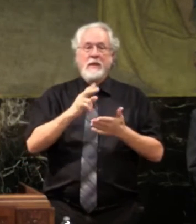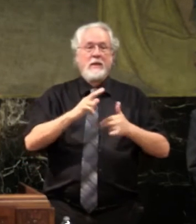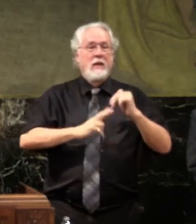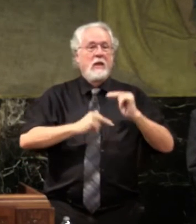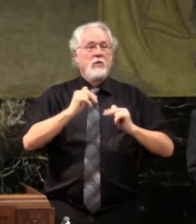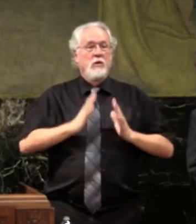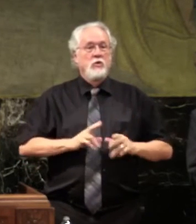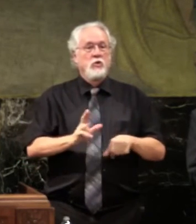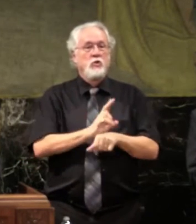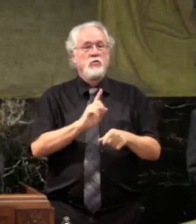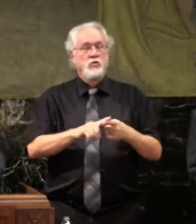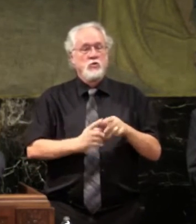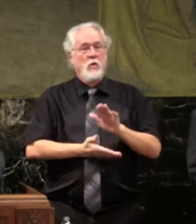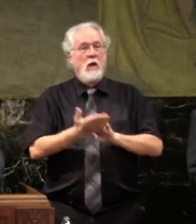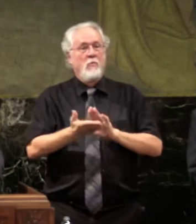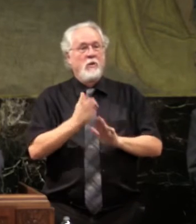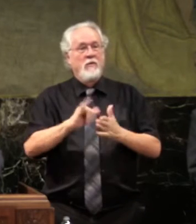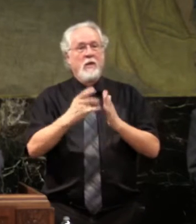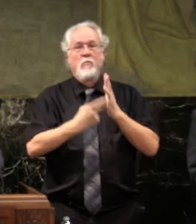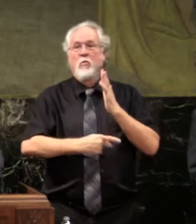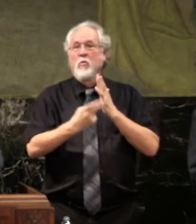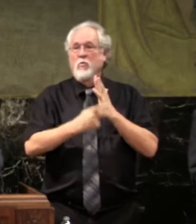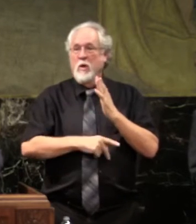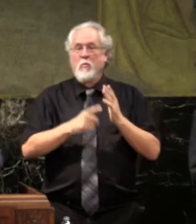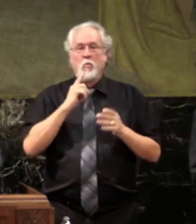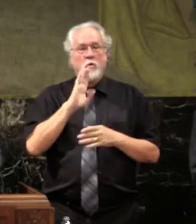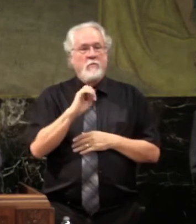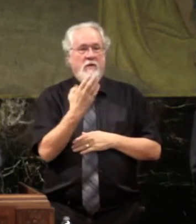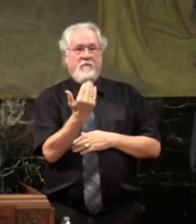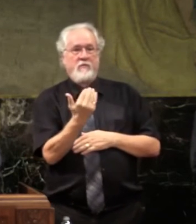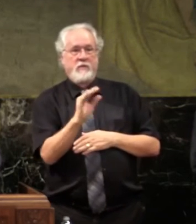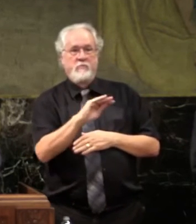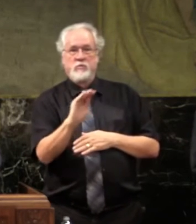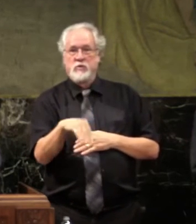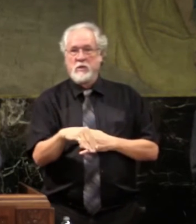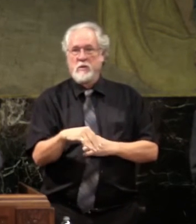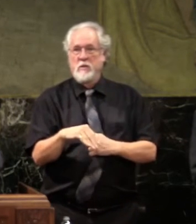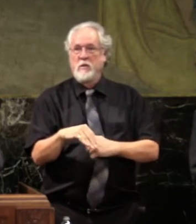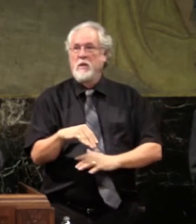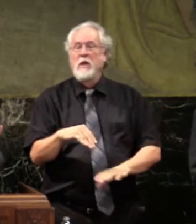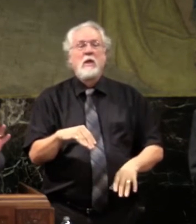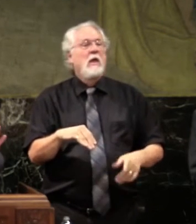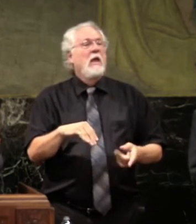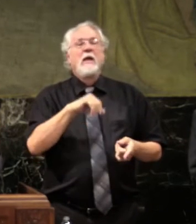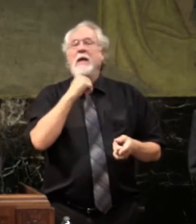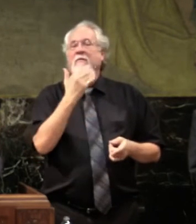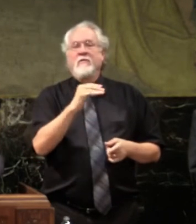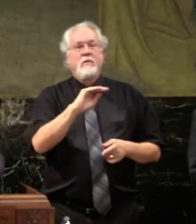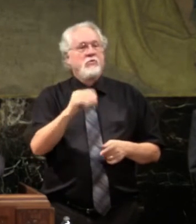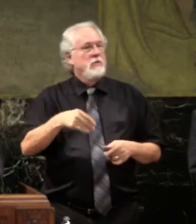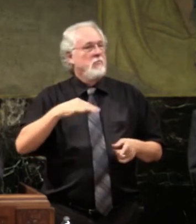actually run and operate the program will make up only fifteen percent that's not fifteen percent profit that's